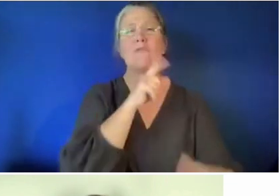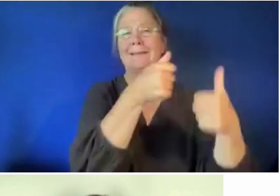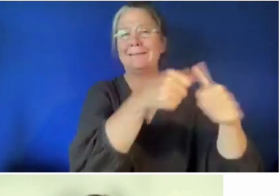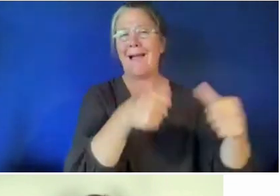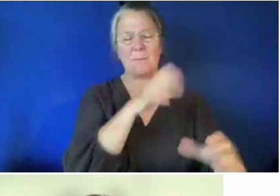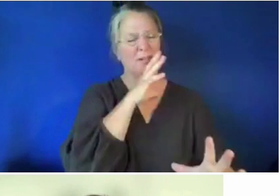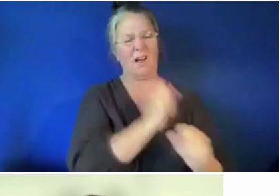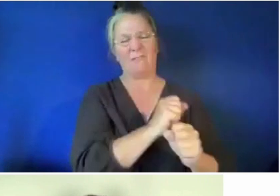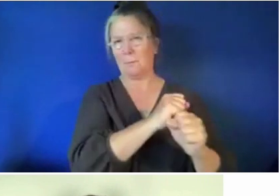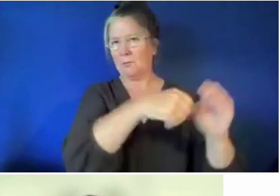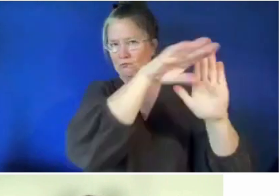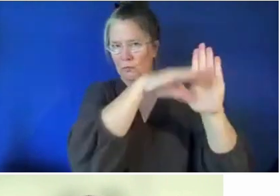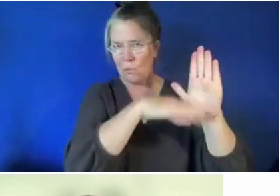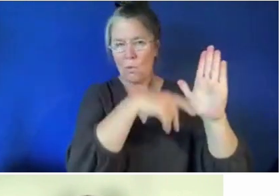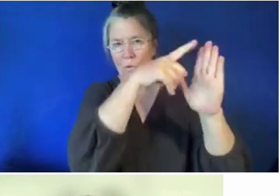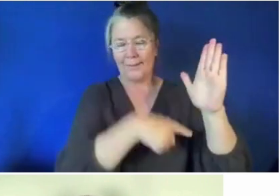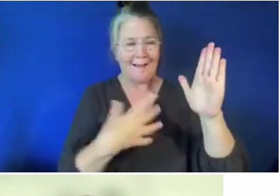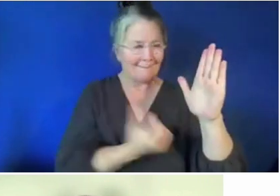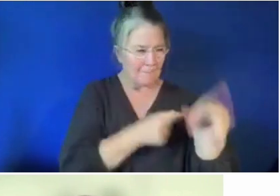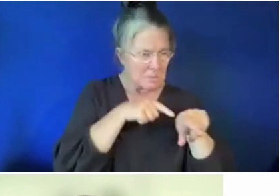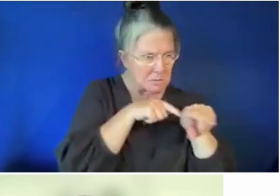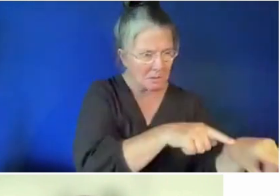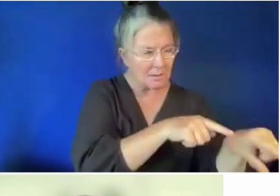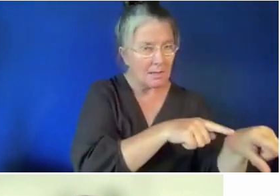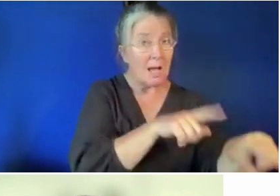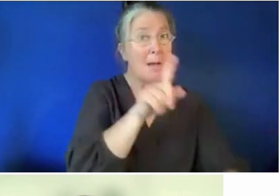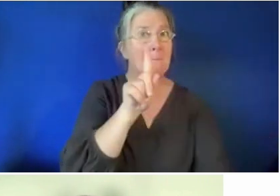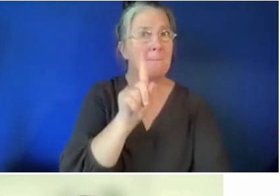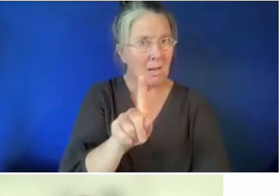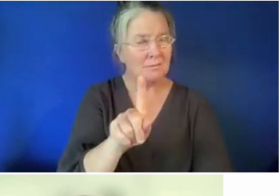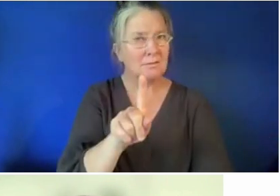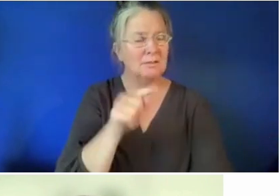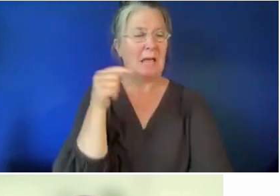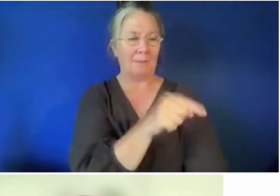you really are delivering something that's in the national interest.